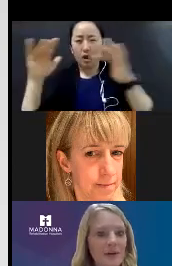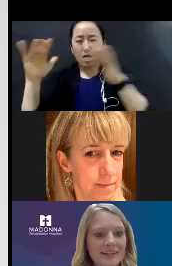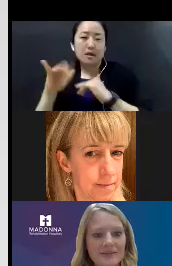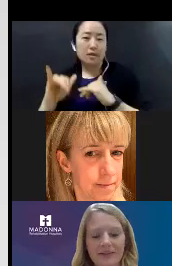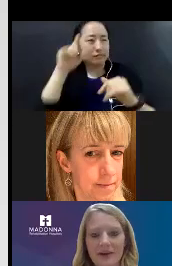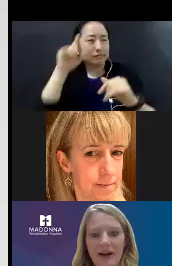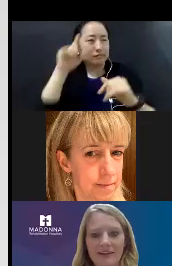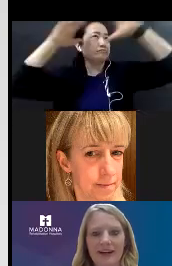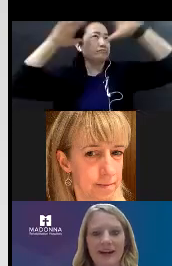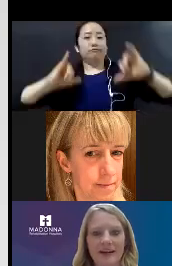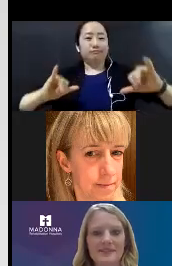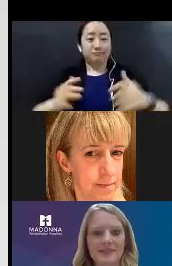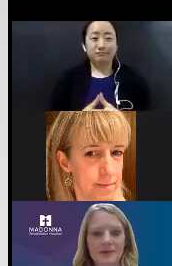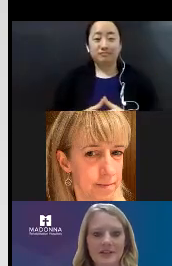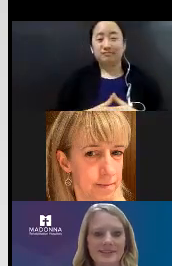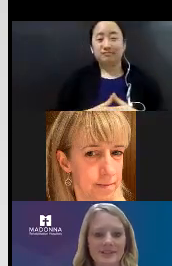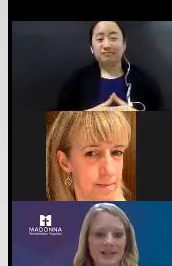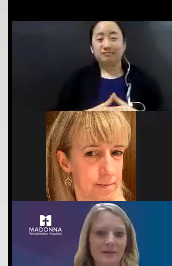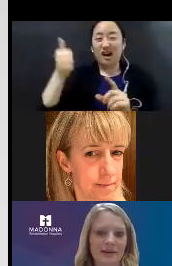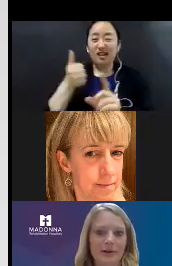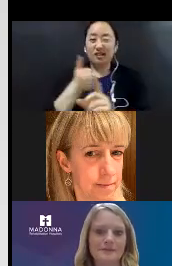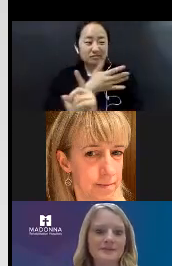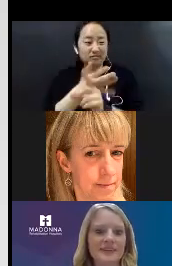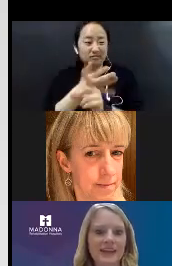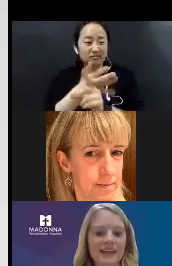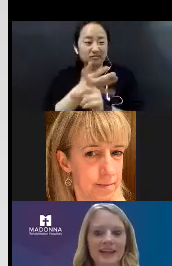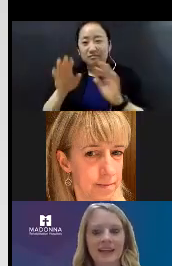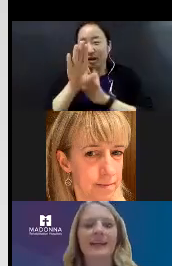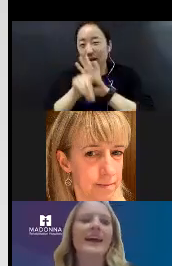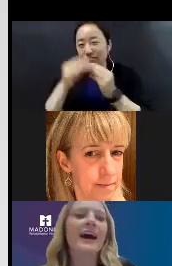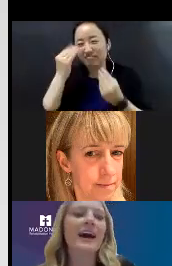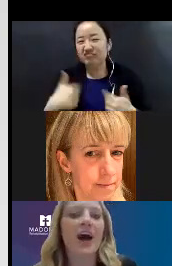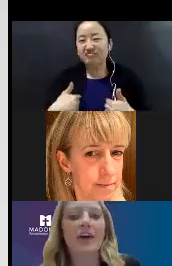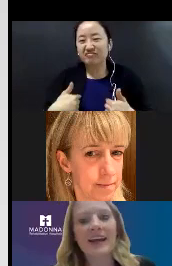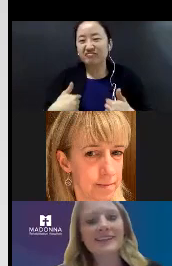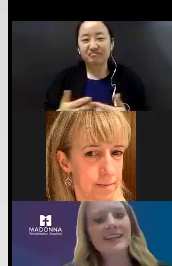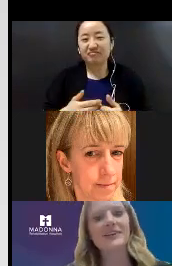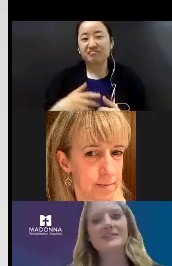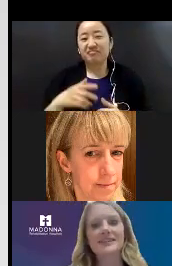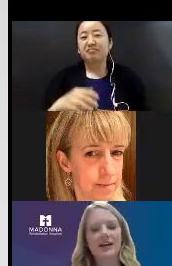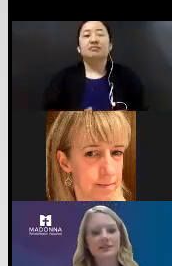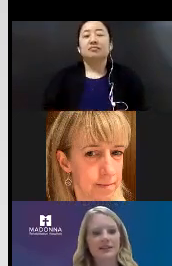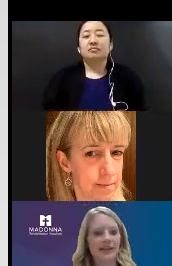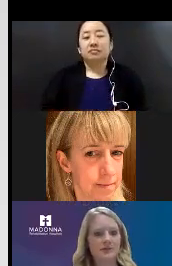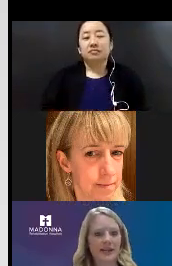OTHERWISE WE DON'T HAVE ANY OTHER DISCLOSURES TO SHARE WITH YOU. ON THE NEXT SLIDE YOU WILL SEE OUR LEARNING